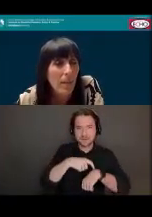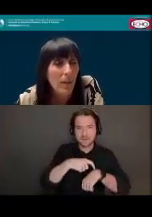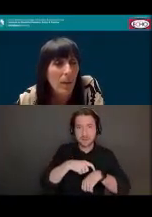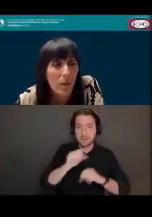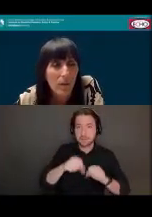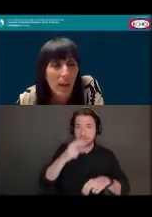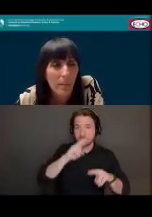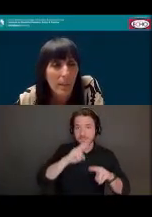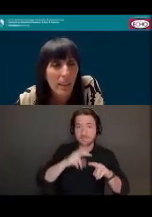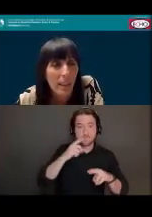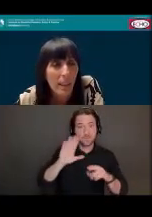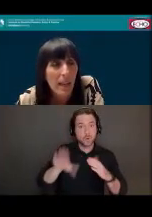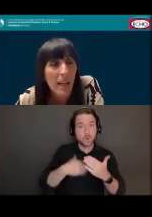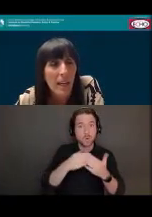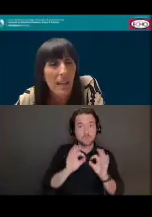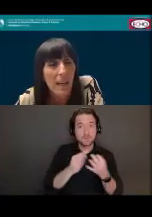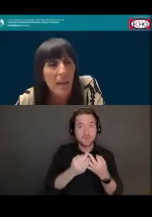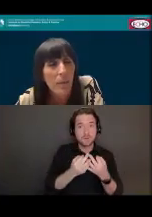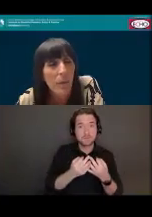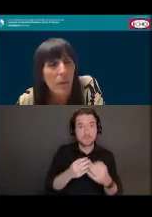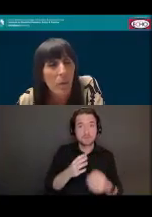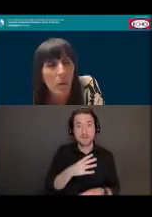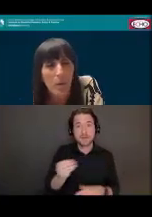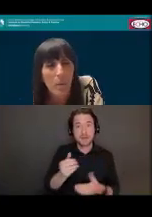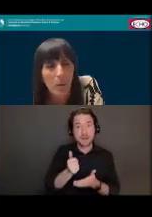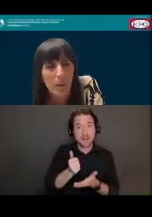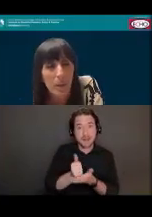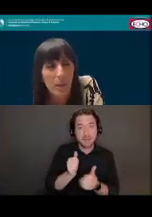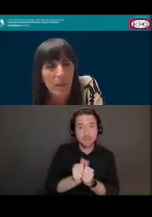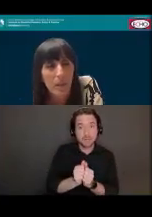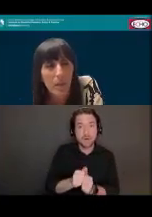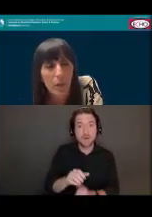for the whole family and help with oral motor skills for